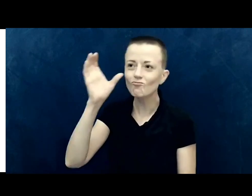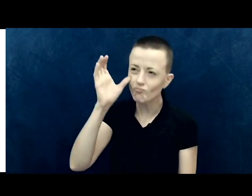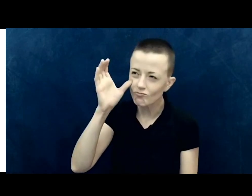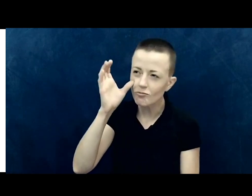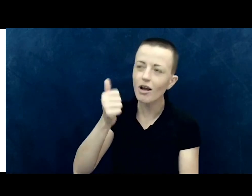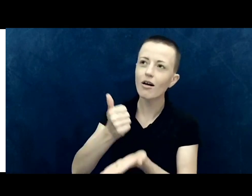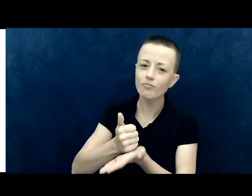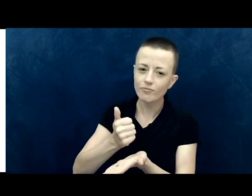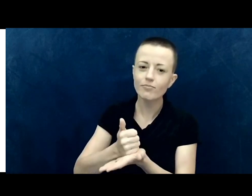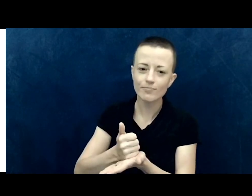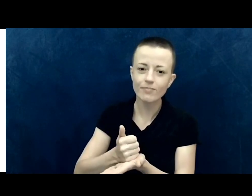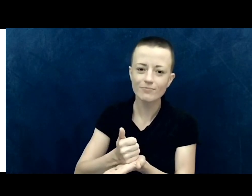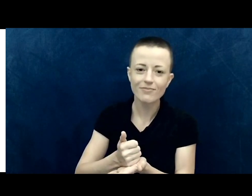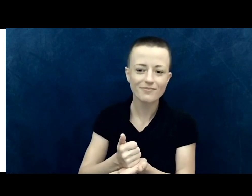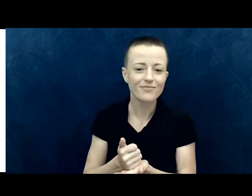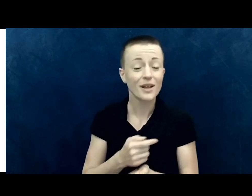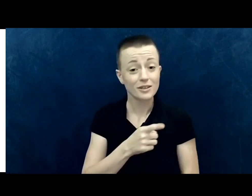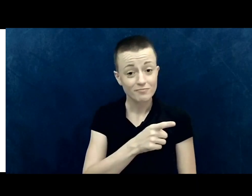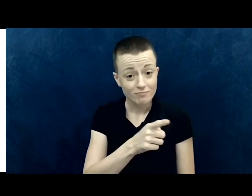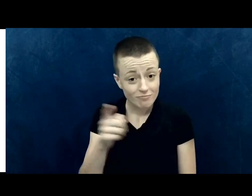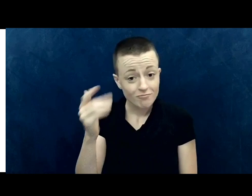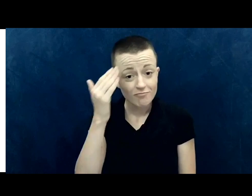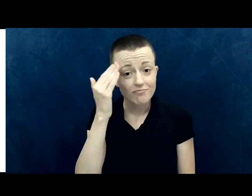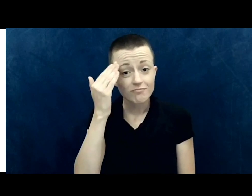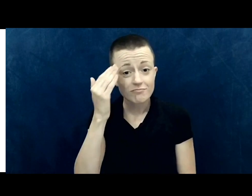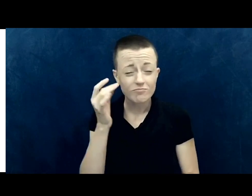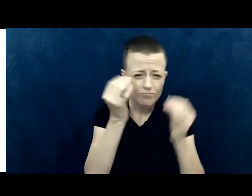And please note that at any time, your primary care practitioners,